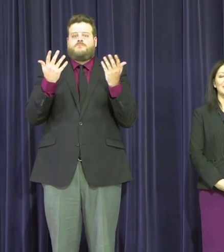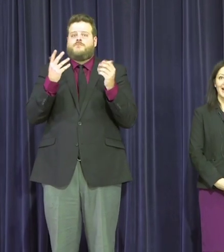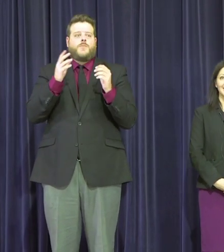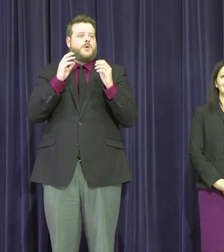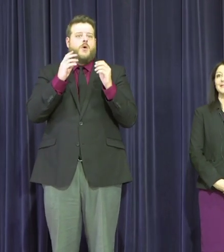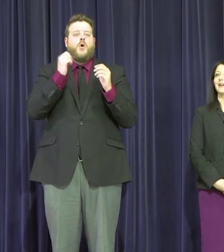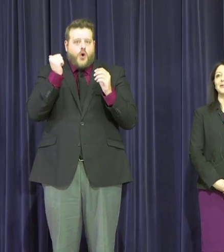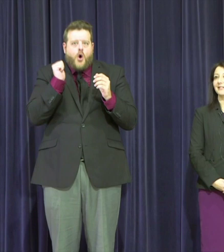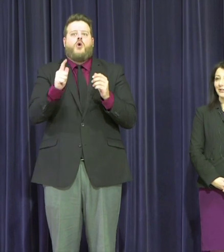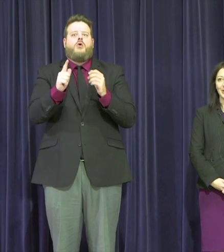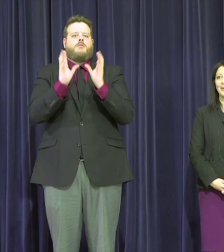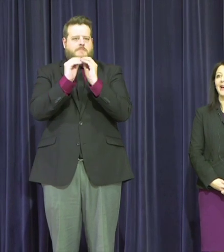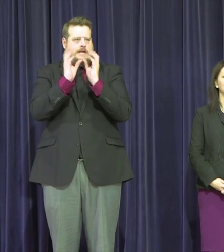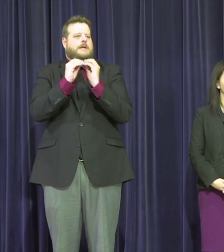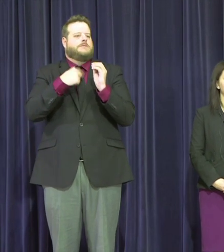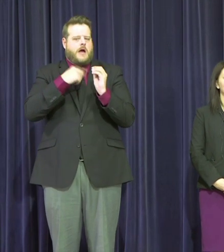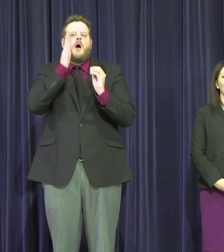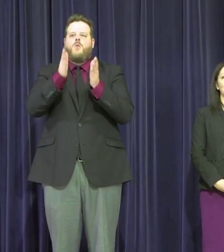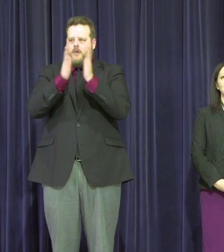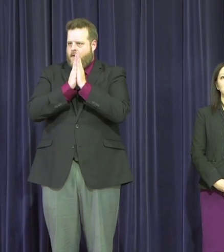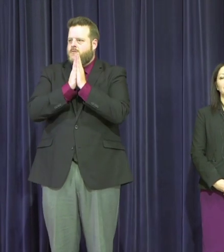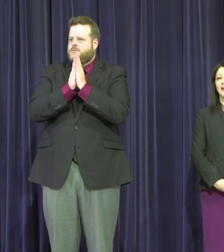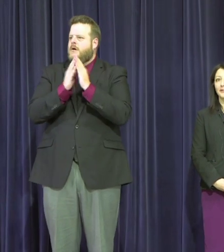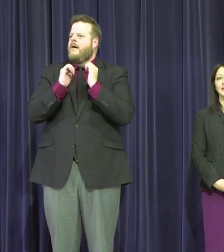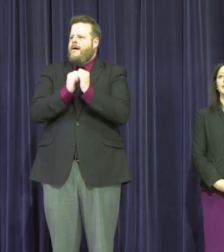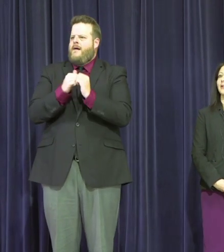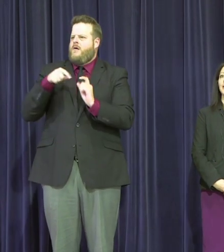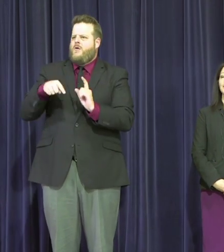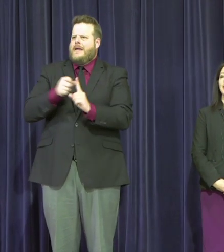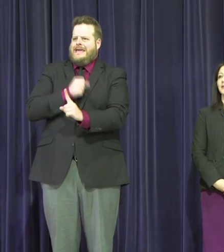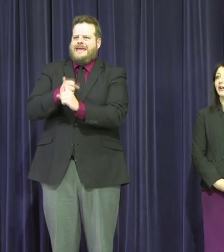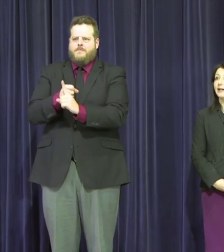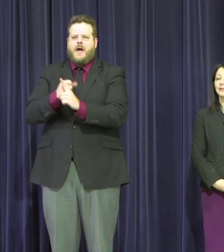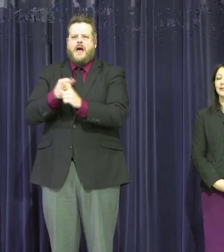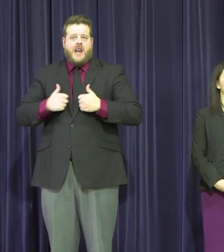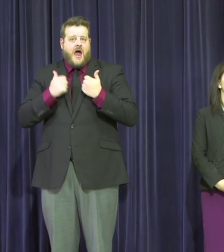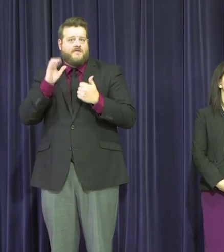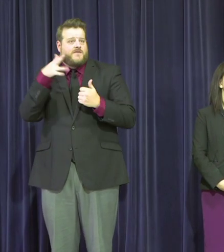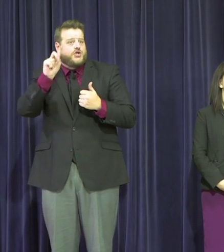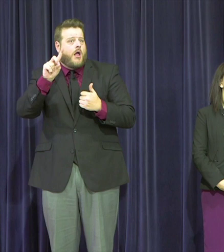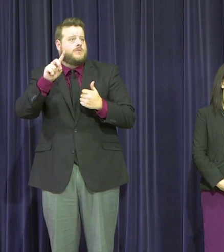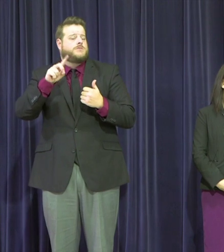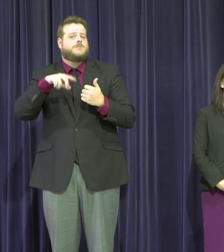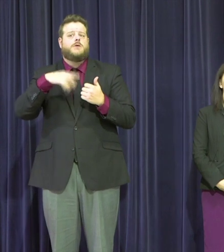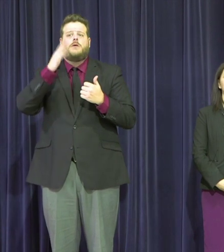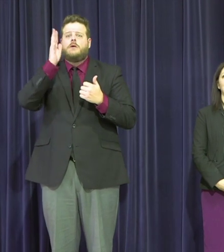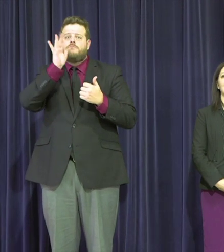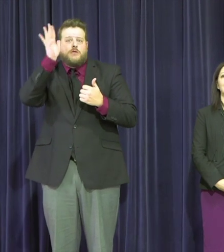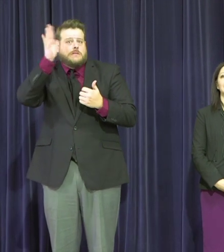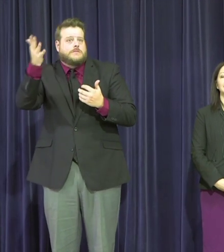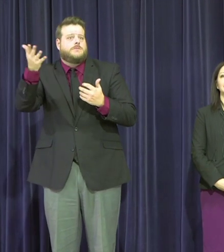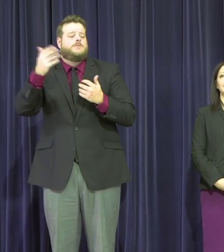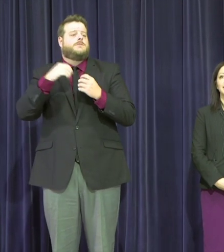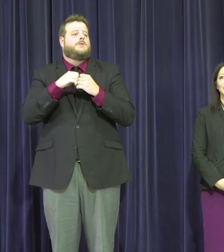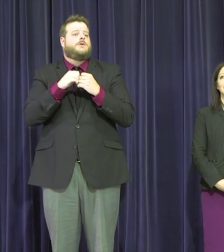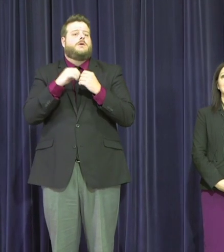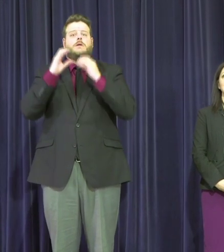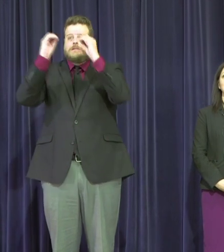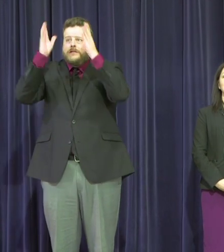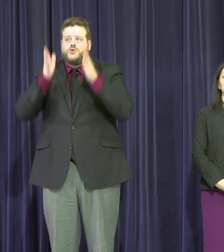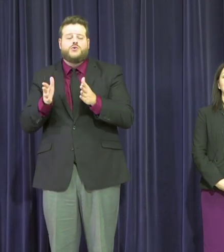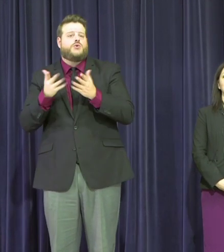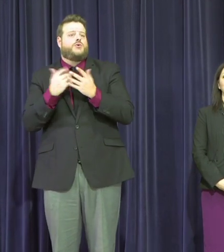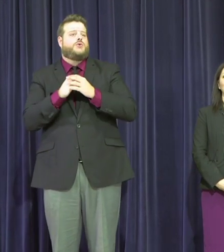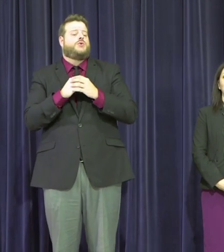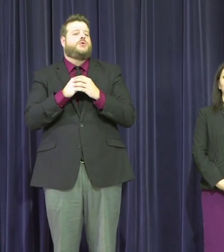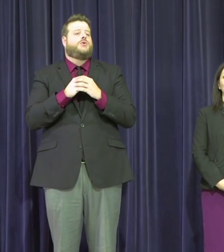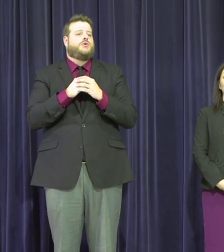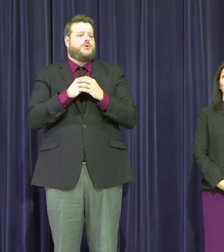I won't ask how is this going to impact the life of a child, a parent, a teacher, one